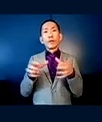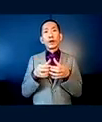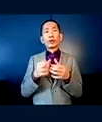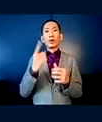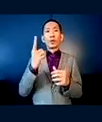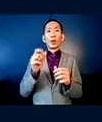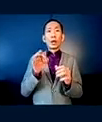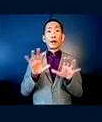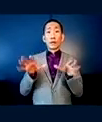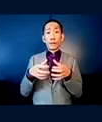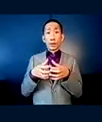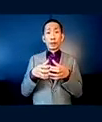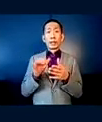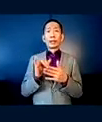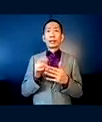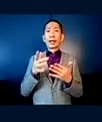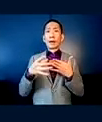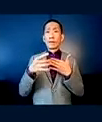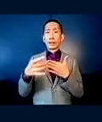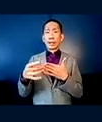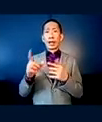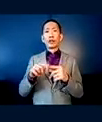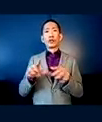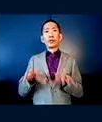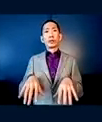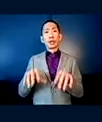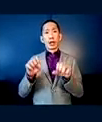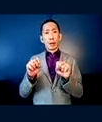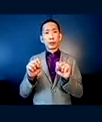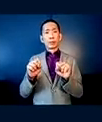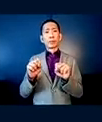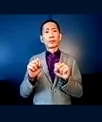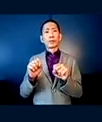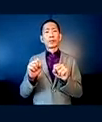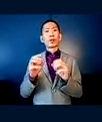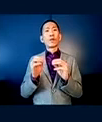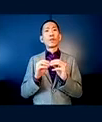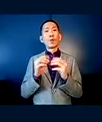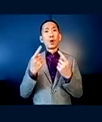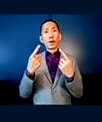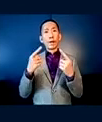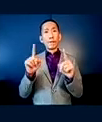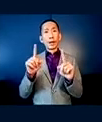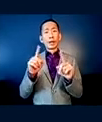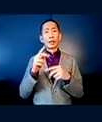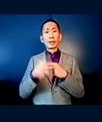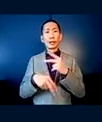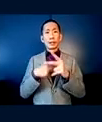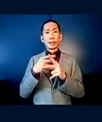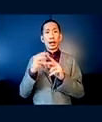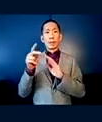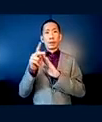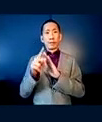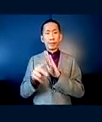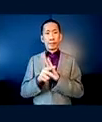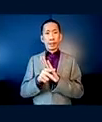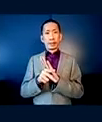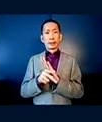A FORCE IN, SMALL FORCE, JUST ONE OF THE FORCES THAT HAVE LED TO THE ADOPTION OF MORE